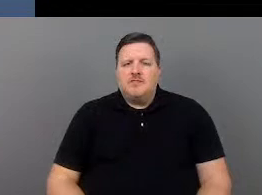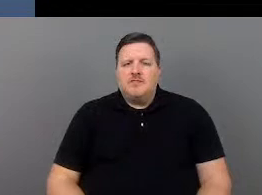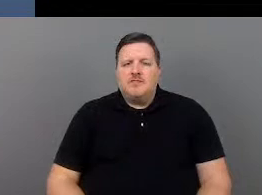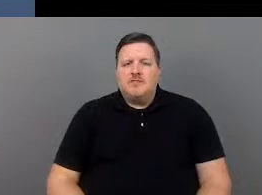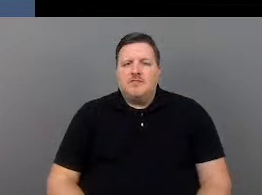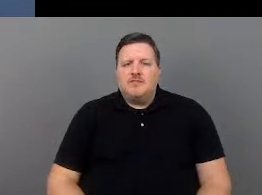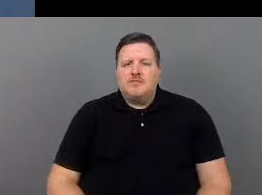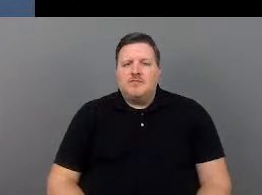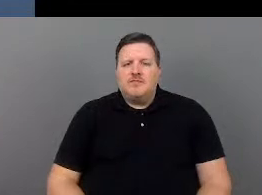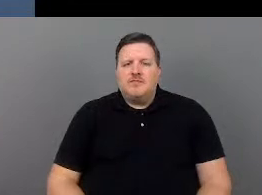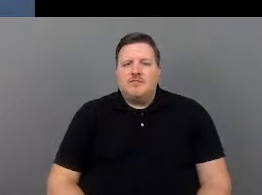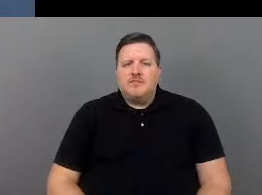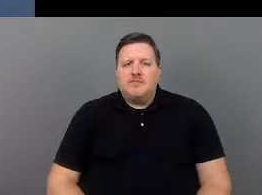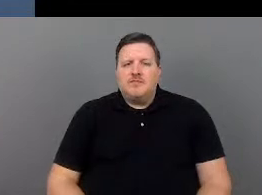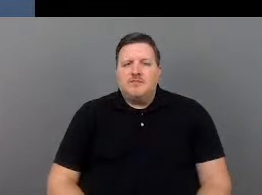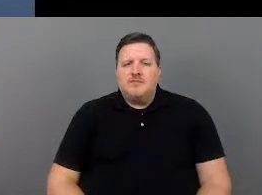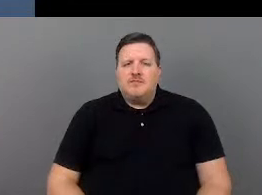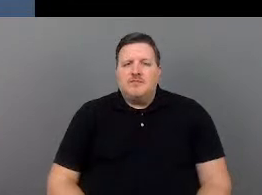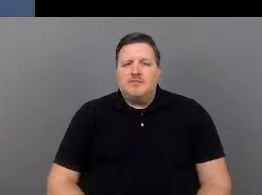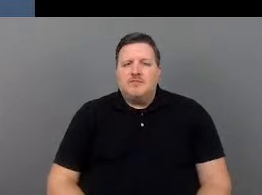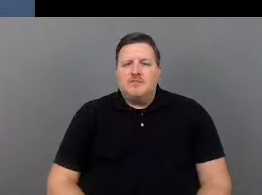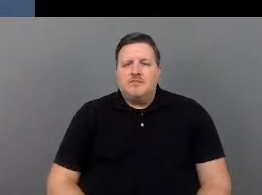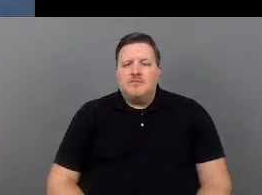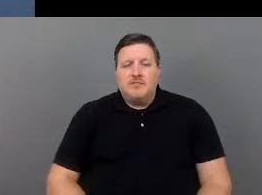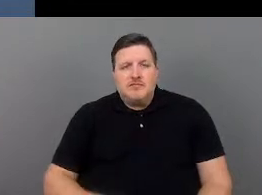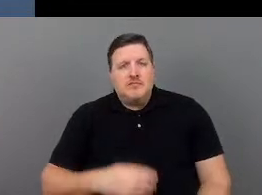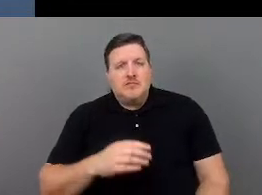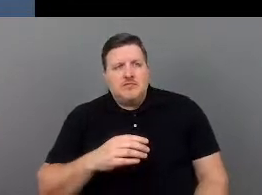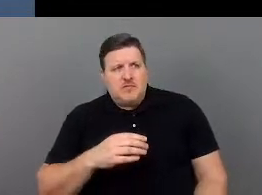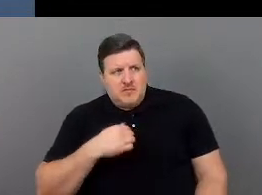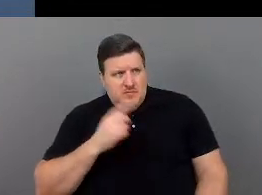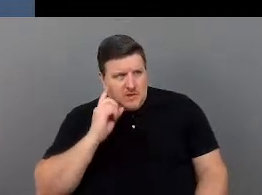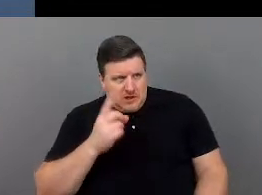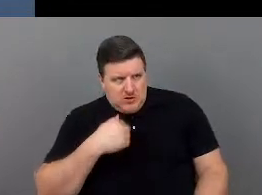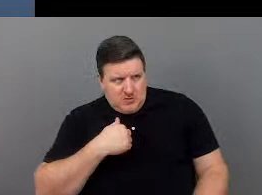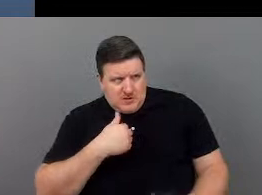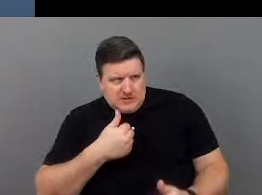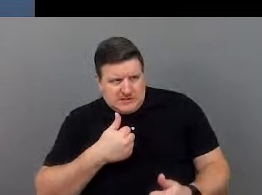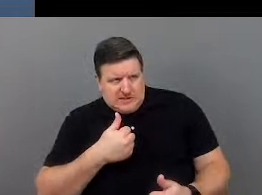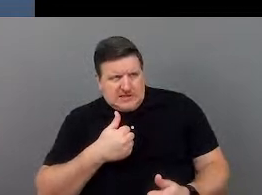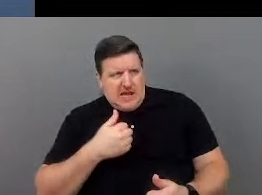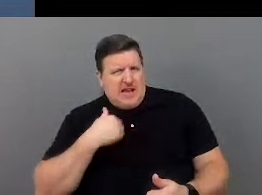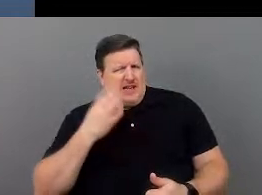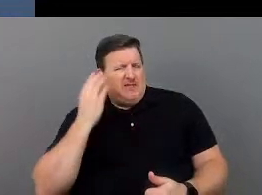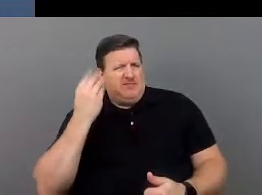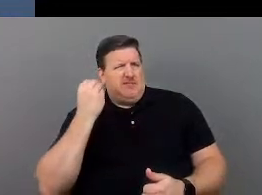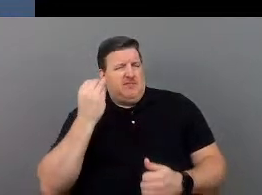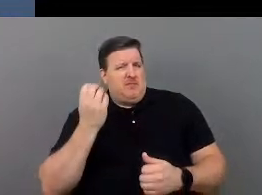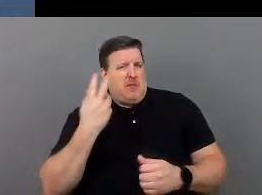≫ AM I COMING THROUGH? THE SYSTEM IS TALKING BACK AT ME. ≫ COUNCIL PRESIDENT BENDER: WE CAN HEAR YOU NOW. WELCOME. ≫ THANK YOU. MY NAME IS PAUL CANTRELL.